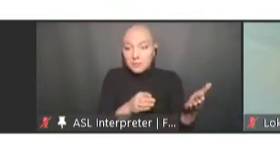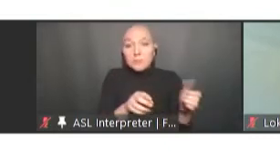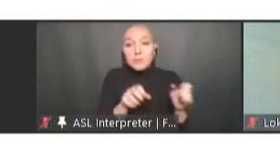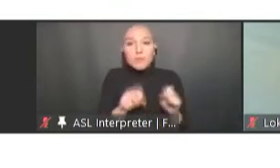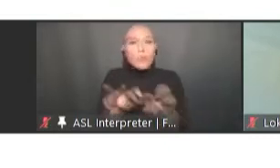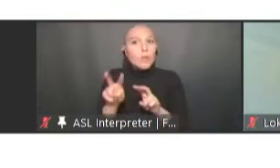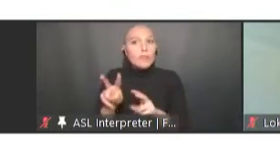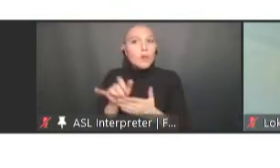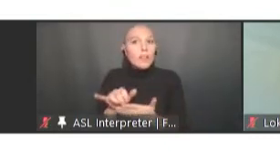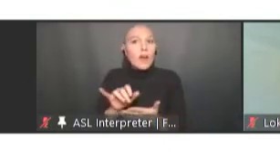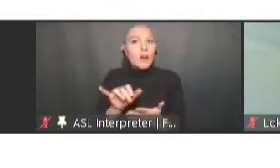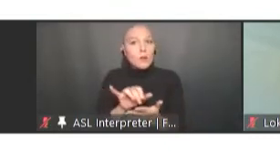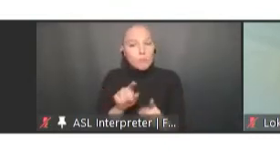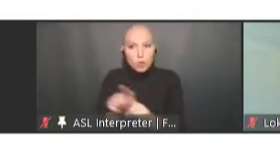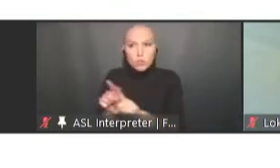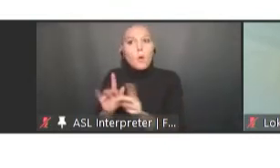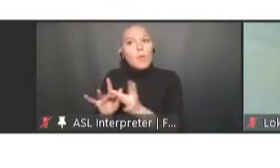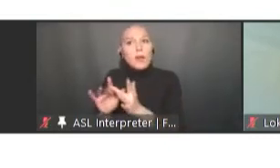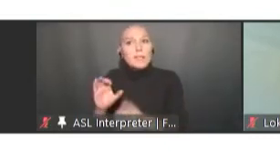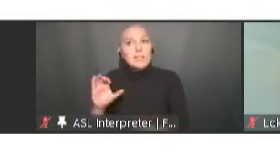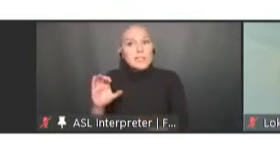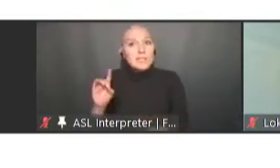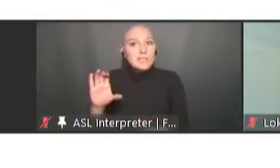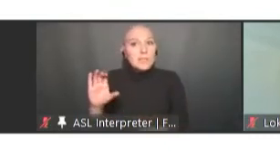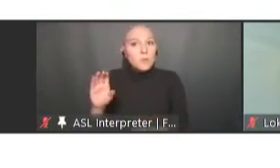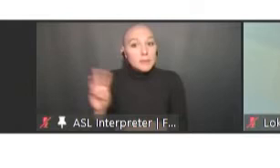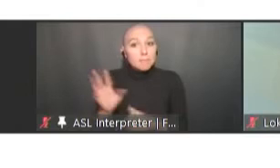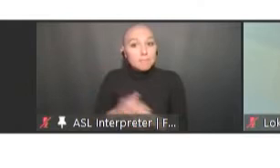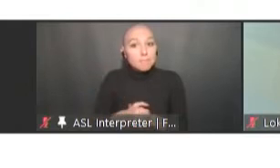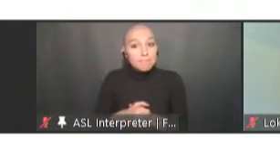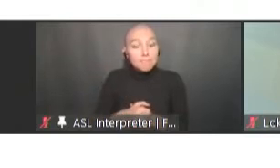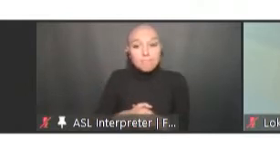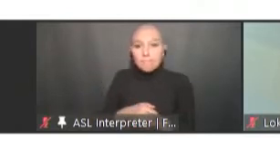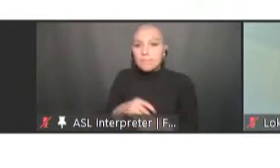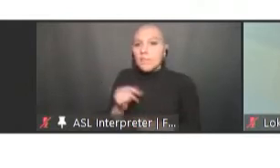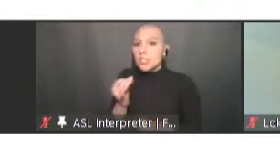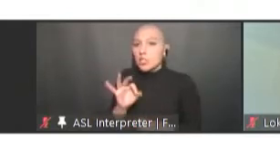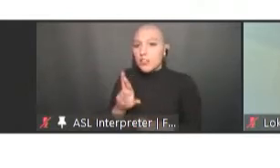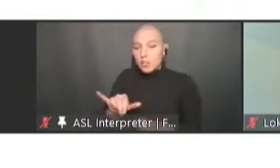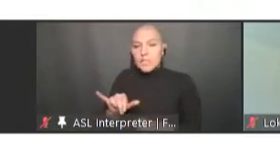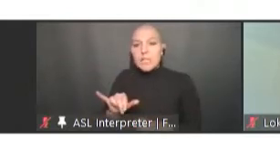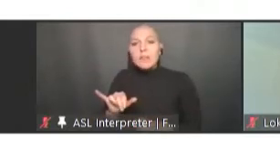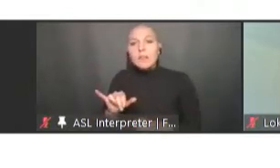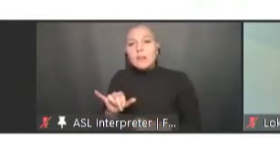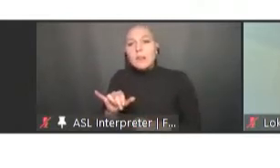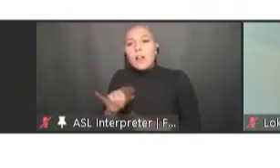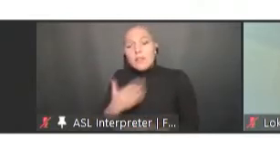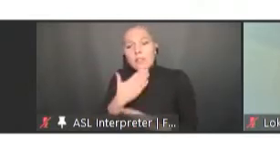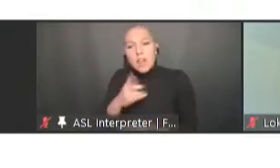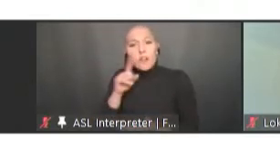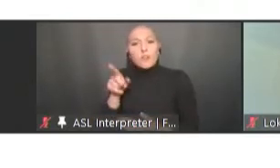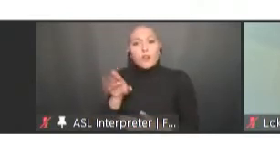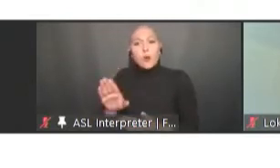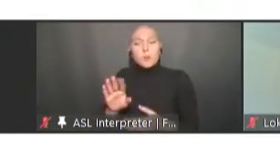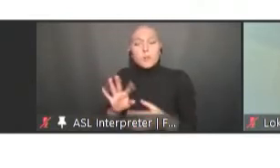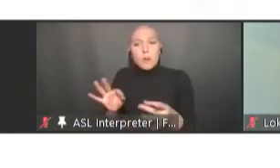Jeffrey Duchin: Yeah, thank you for those comments. It reminds me of the evolving discussion